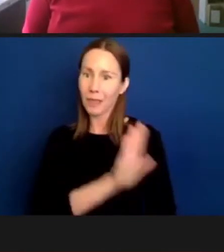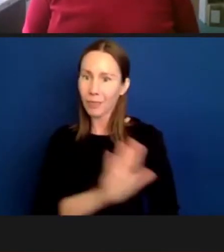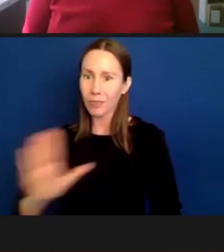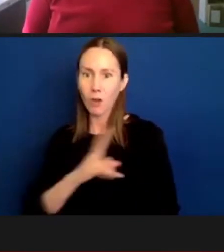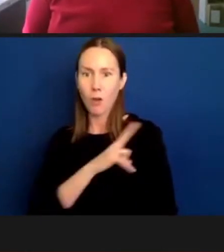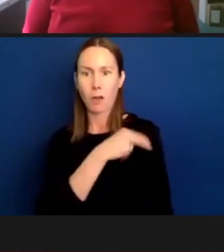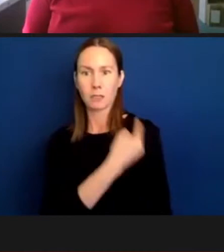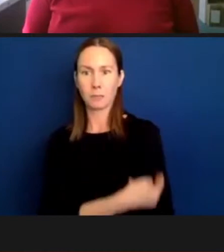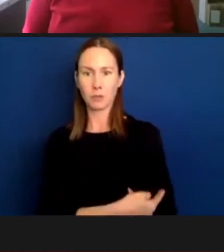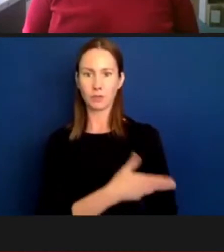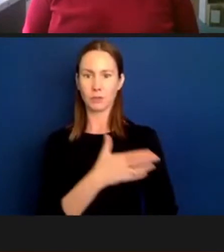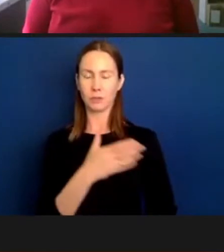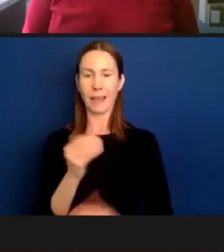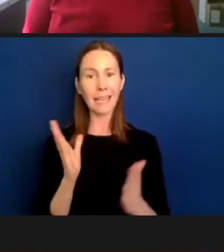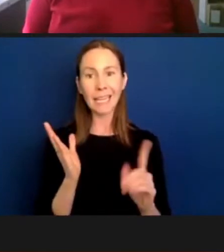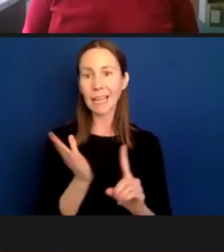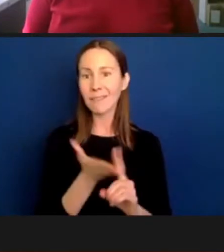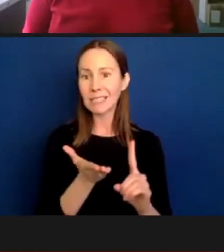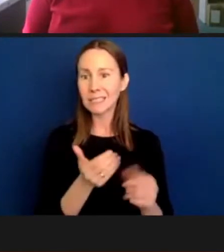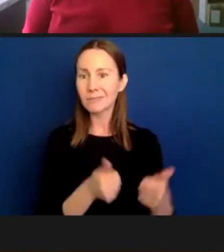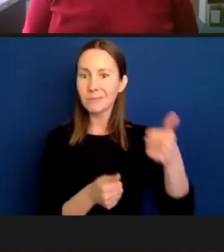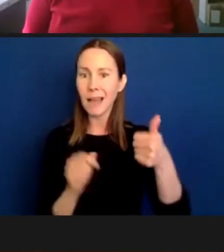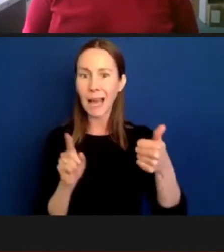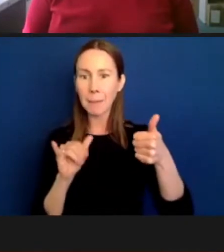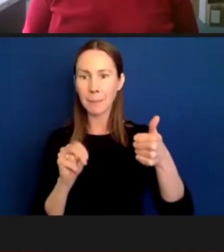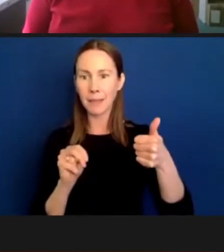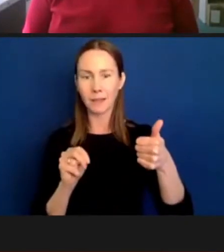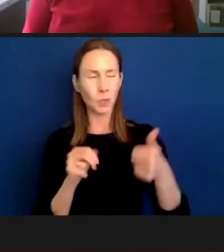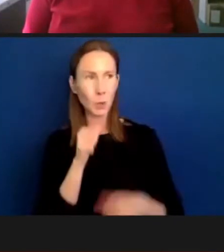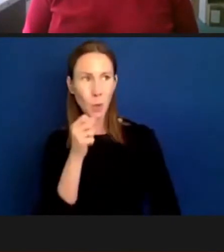convince administrators that don’t get it, how to get it, right?